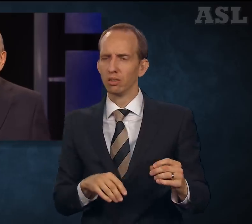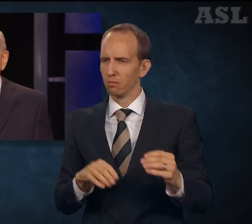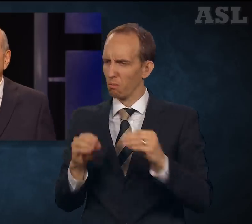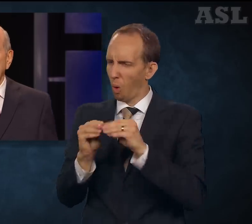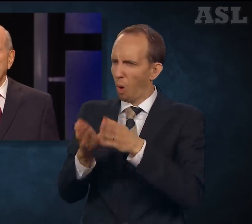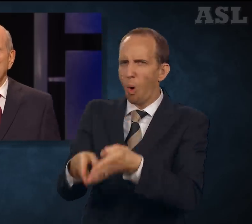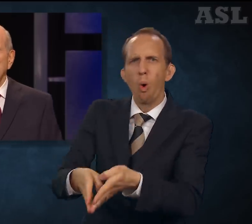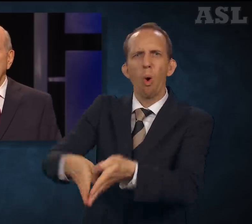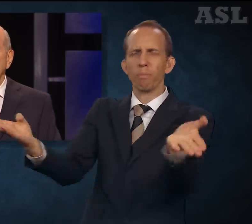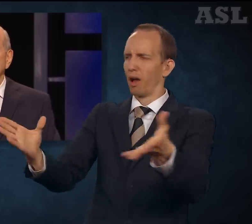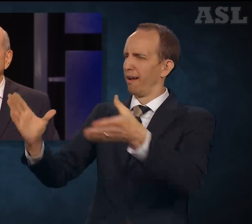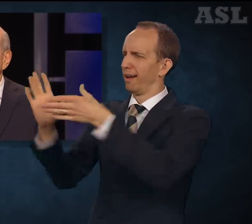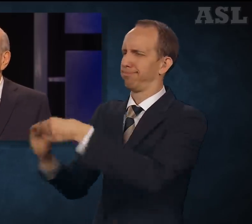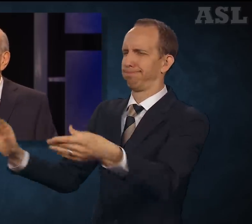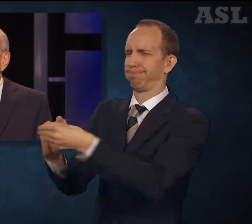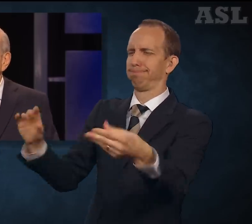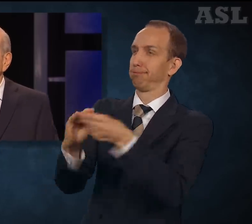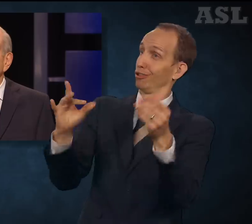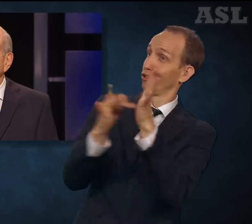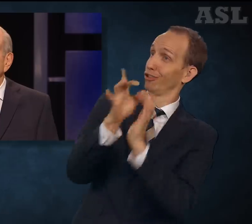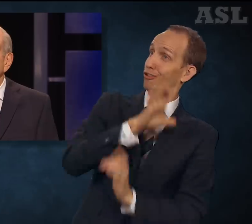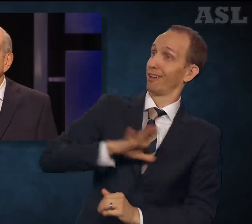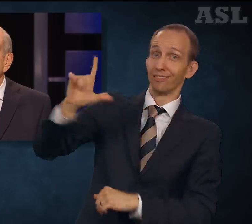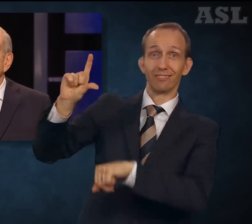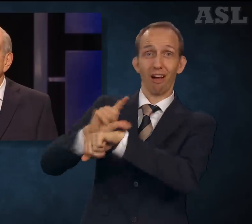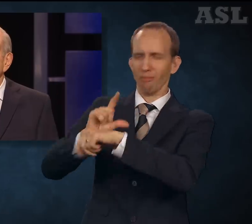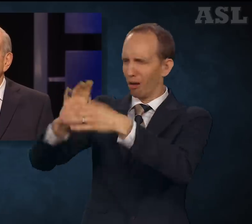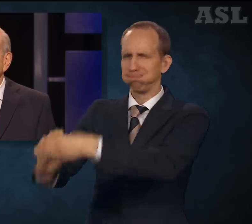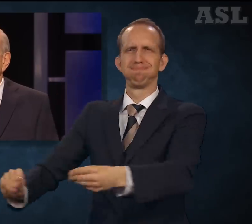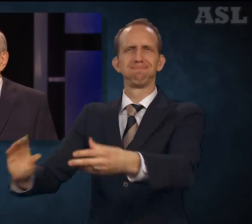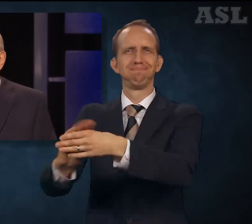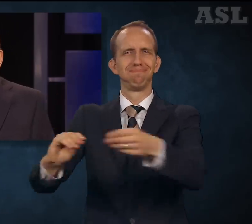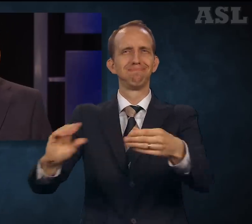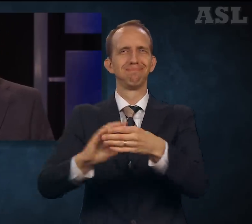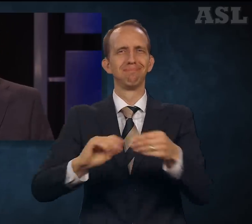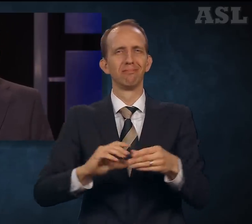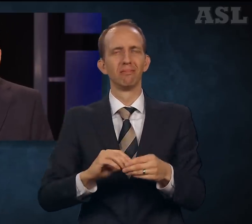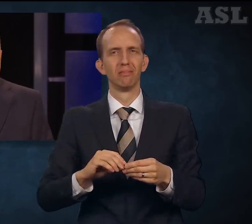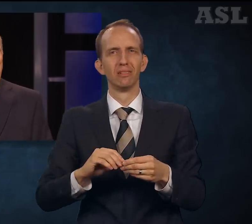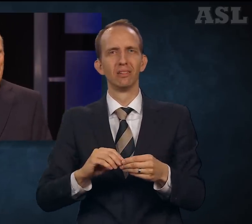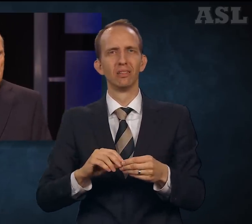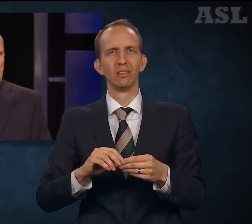I WOULD BE MORE OPEN AND MAKE